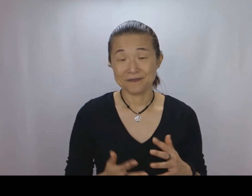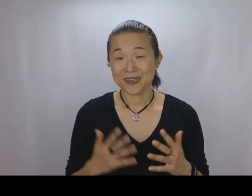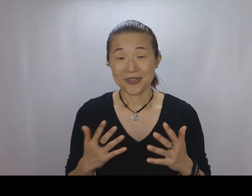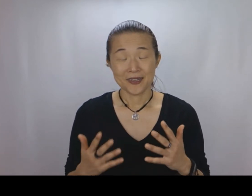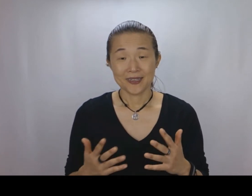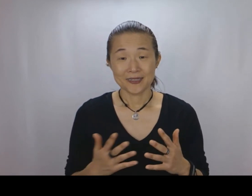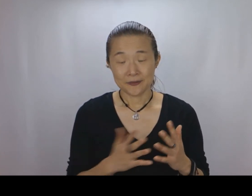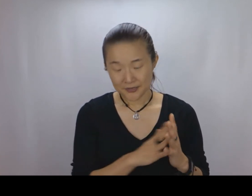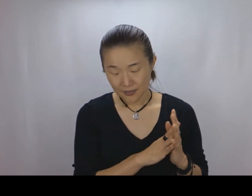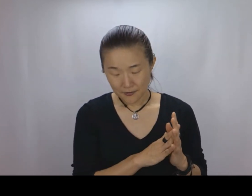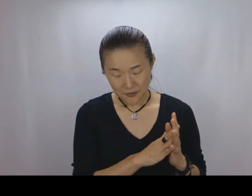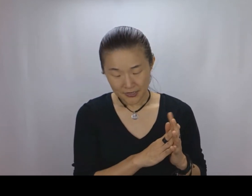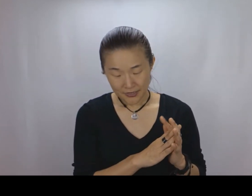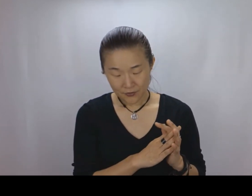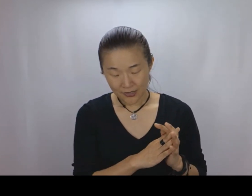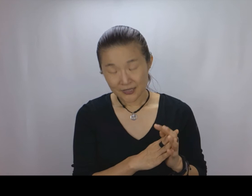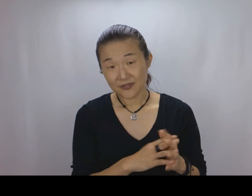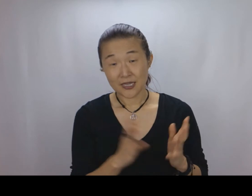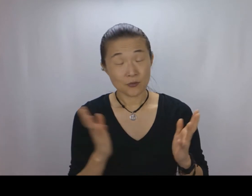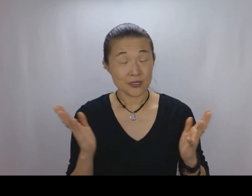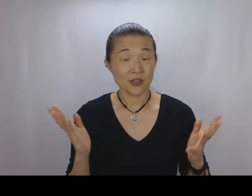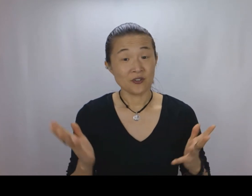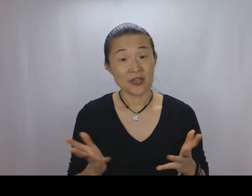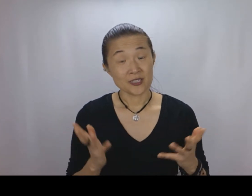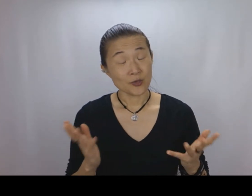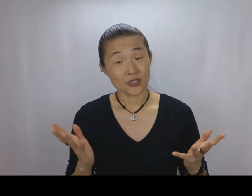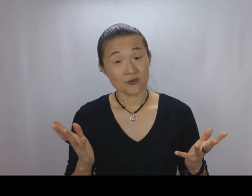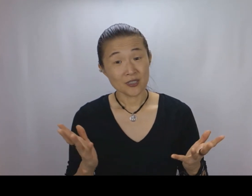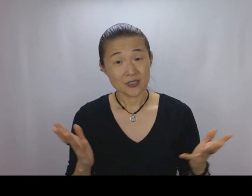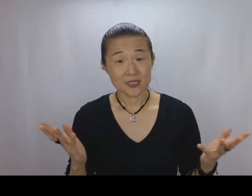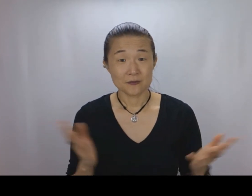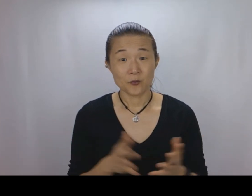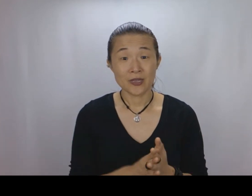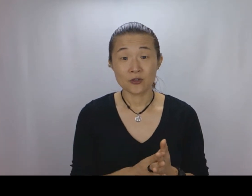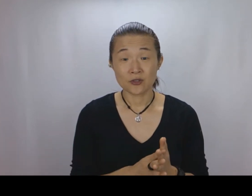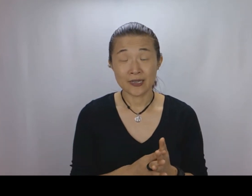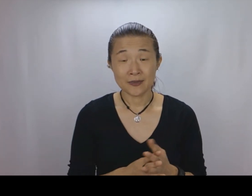So, to start with, interrogatives otherwise known as question words, we learned three of them